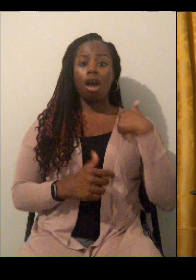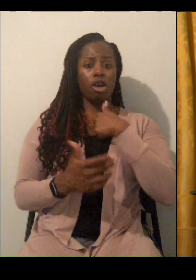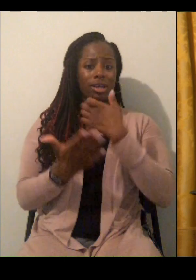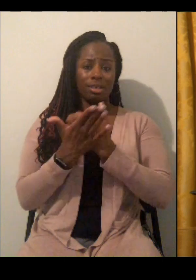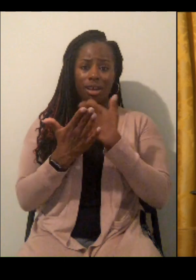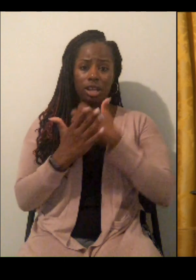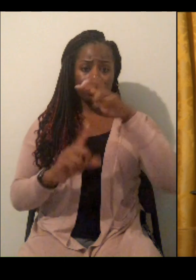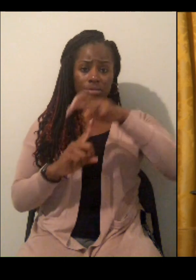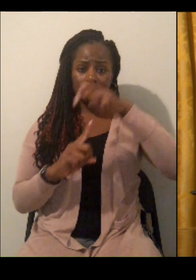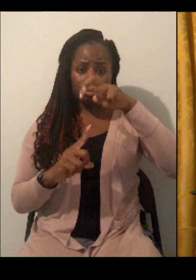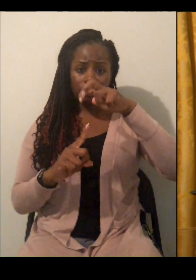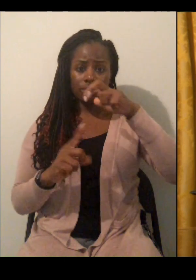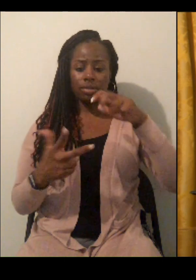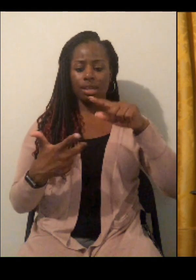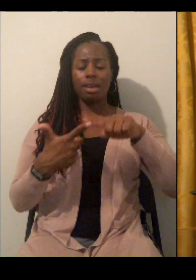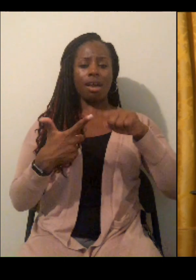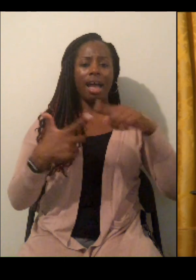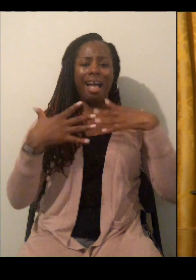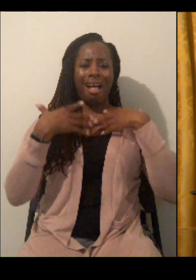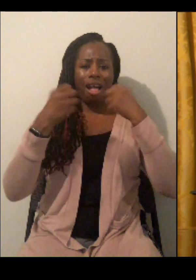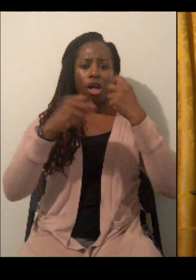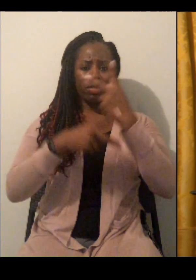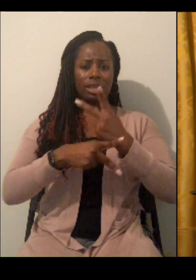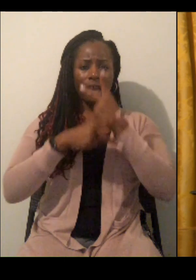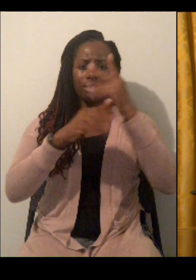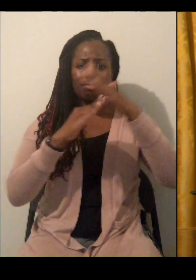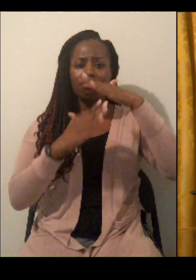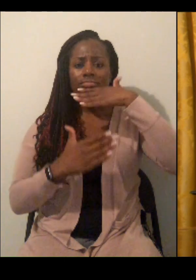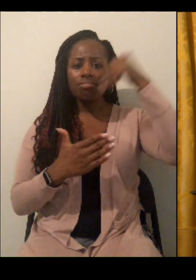advanced healthcare and the most talented doctors scientists and